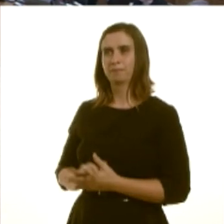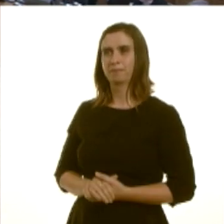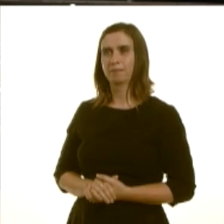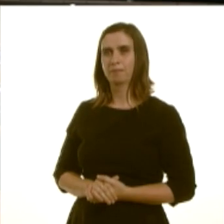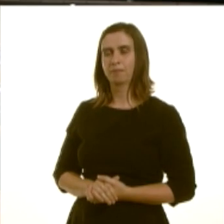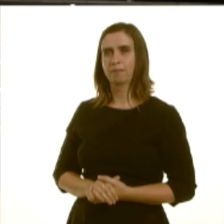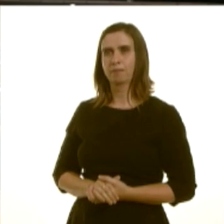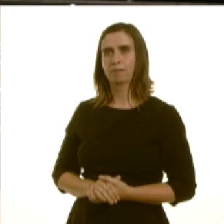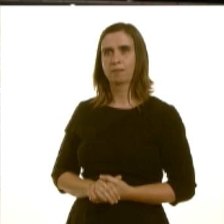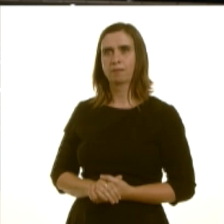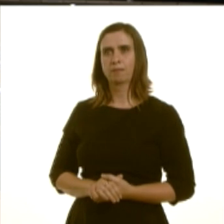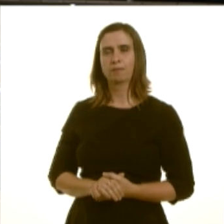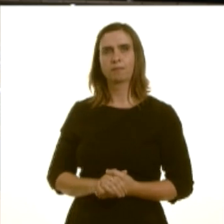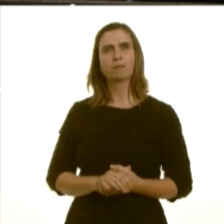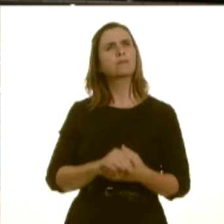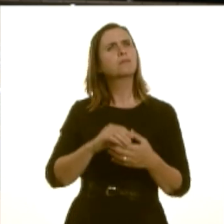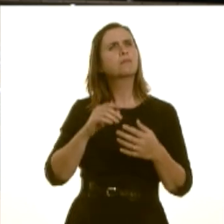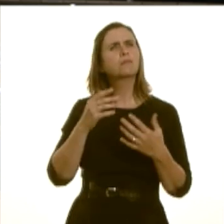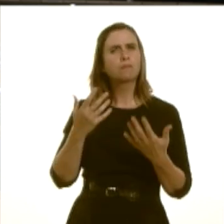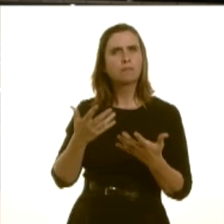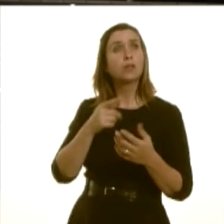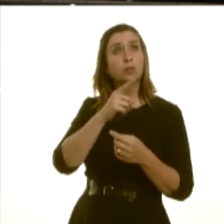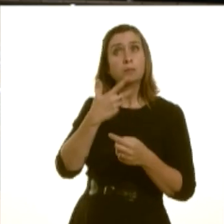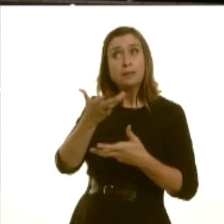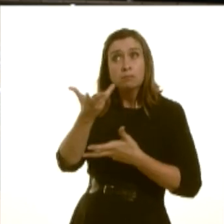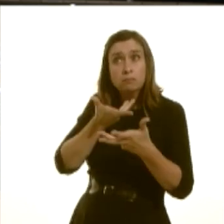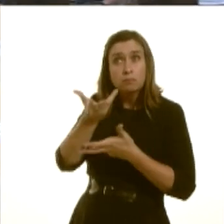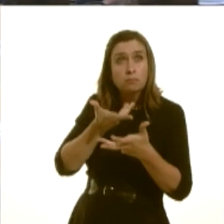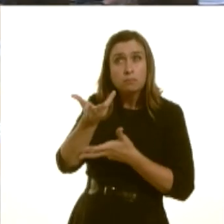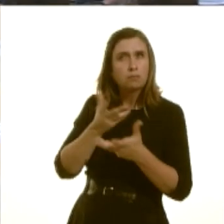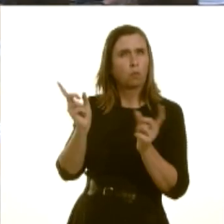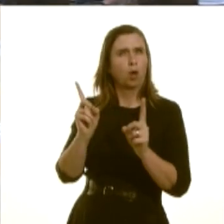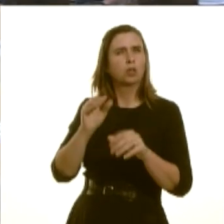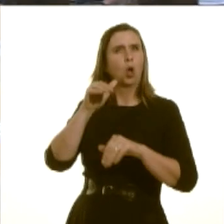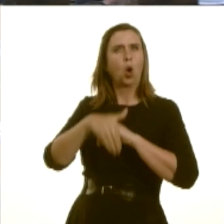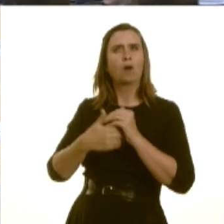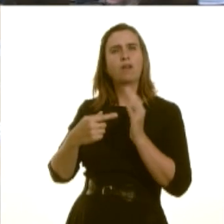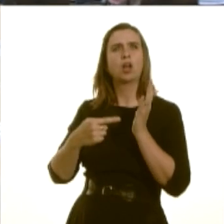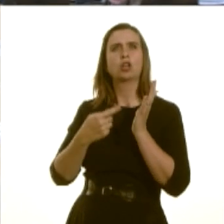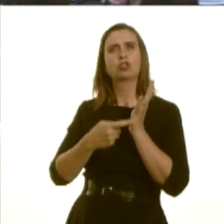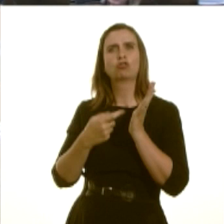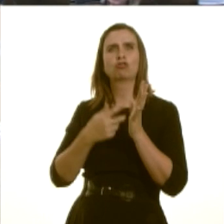i Gymru o’r Bartneriaeth Masnach a Buddsoddi Trawsatlantig arfaethedig? OAQ(4)1825(FM)